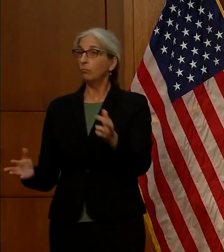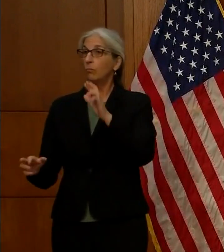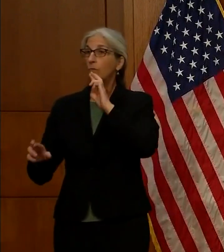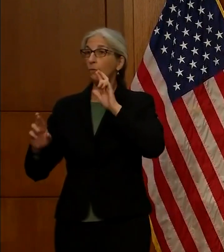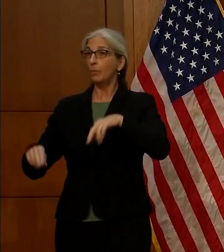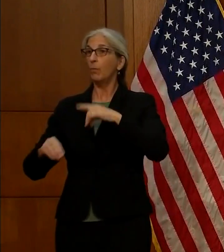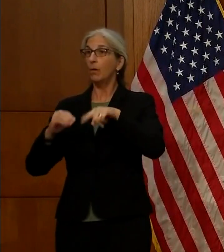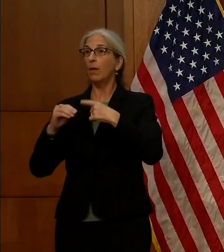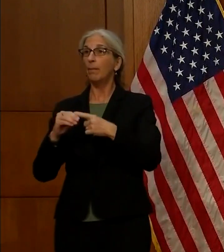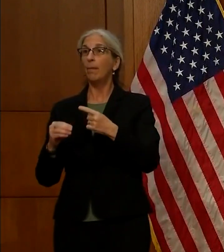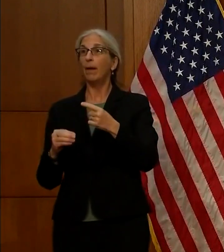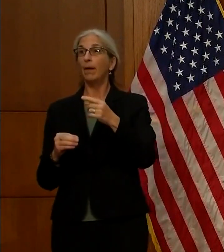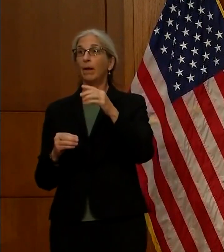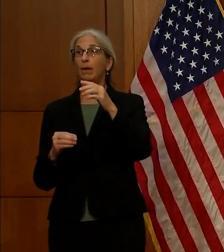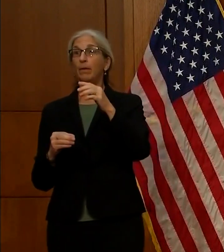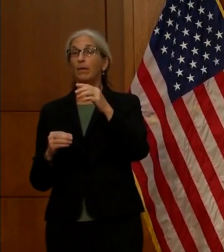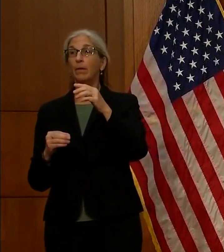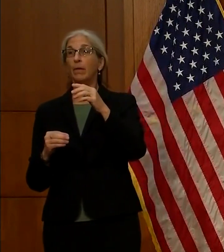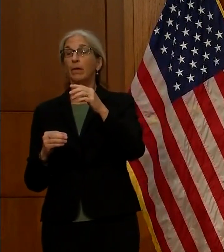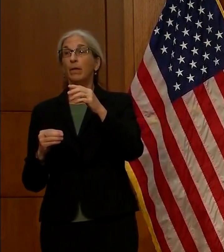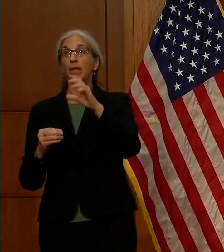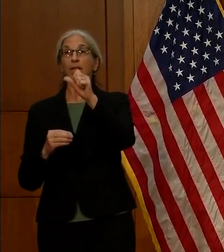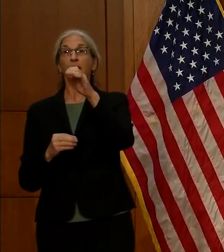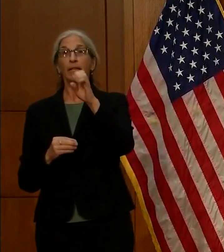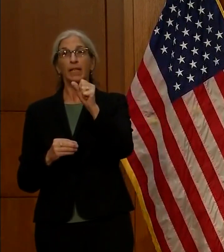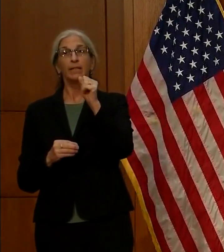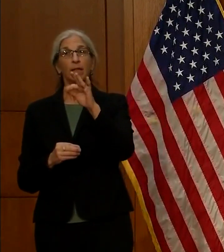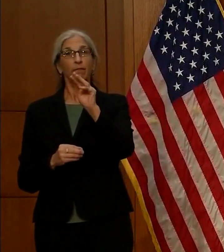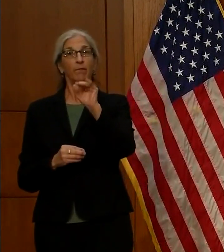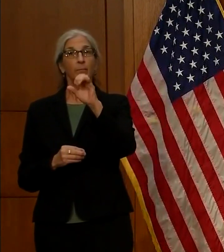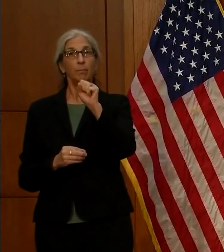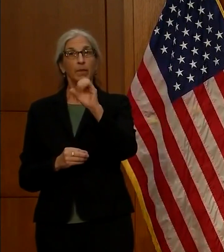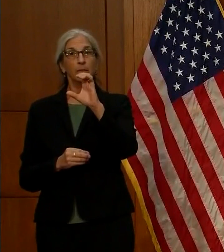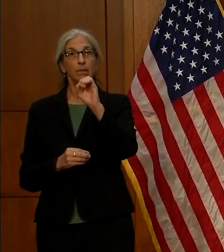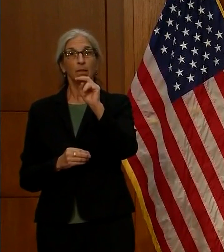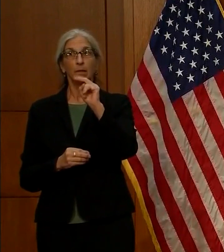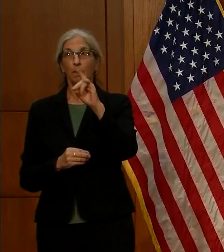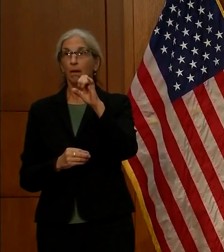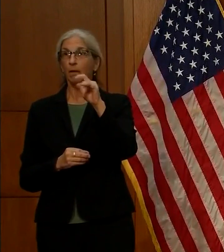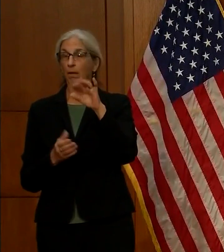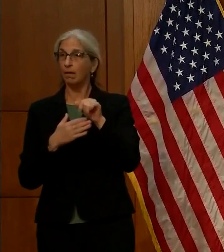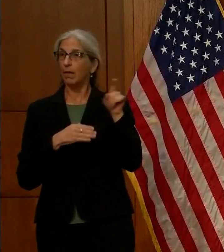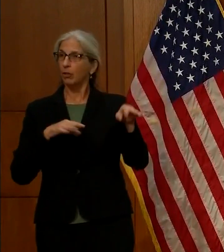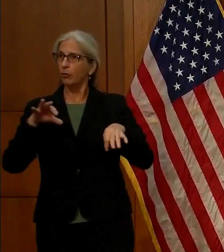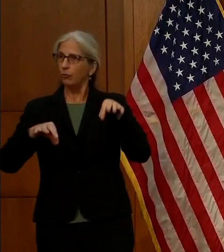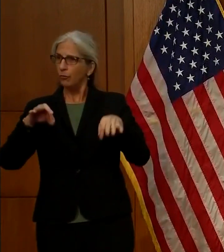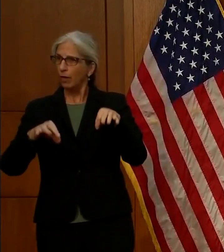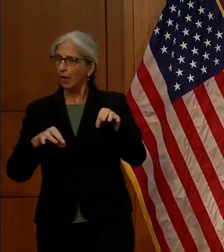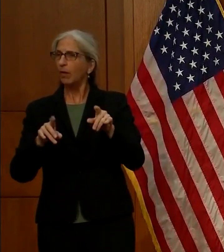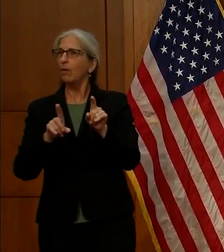THE FULL REPORT CONCERNING THOSE. CASES OF MISS CONTACT MISCONDUCT HE DISCOVERED AND